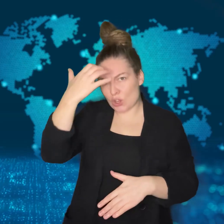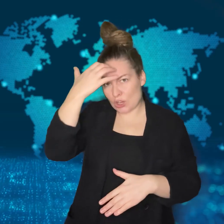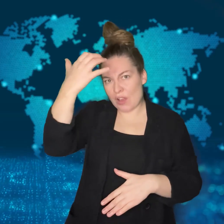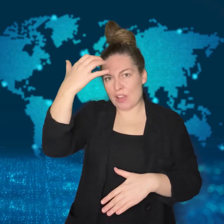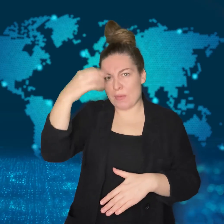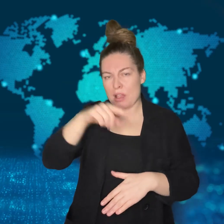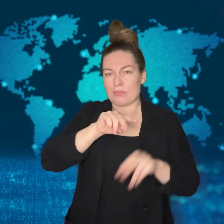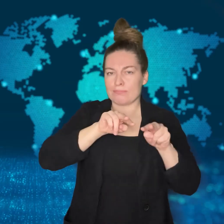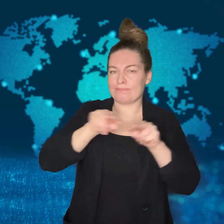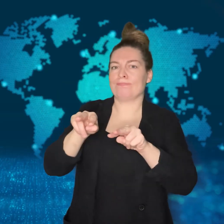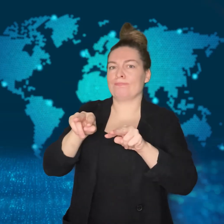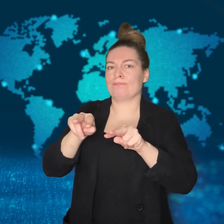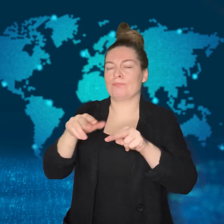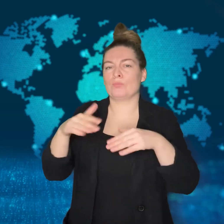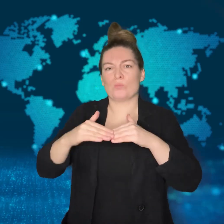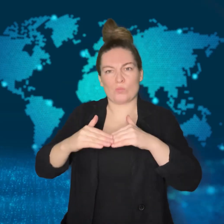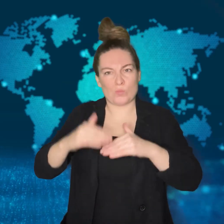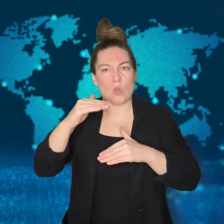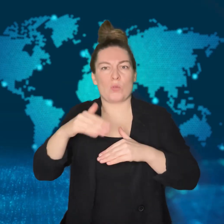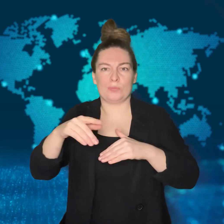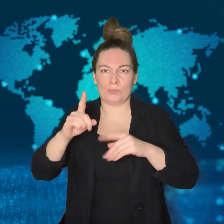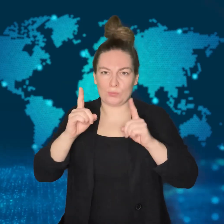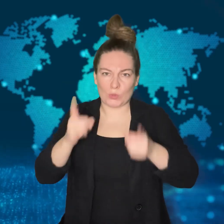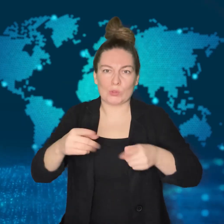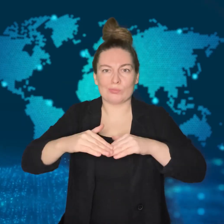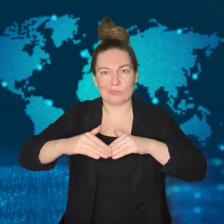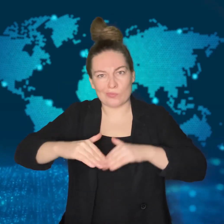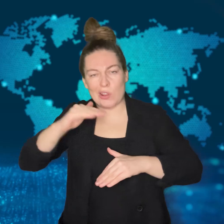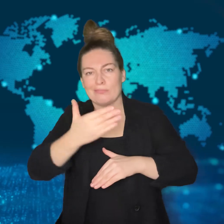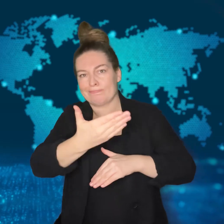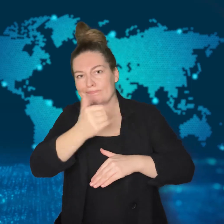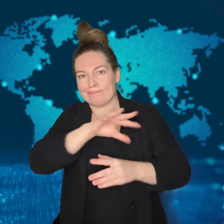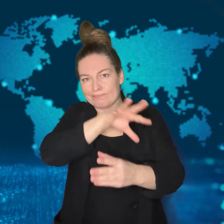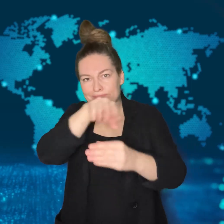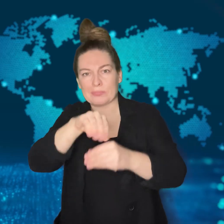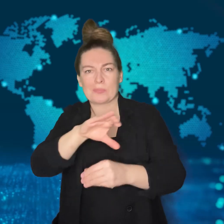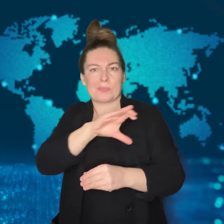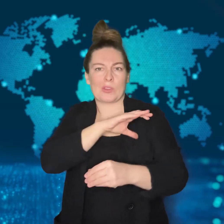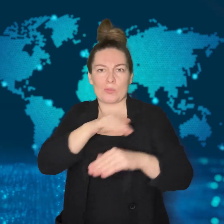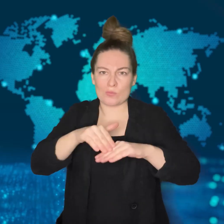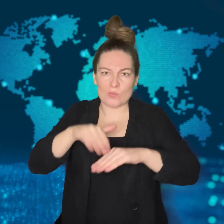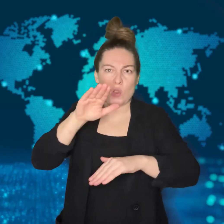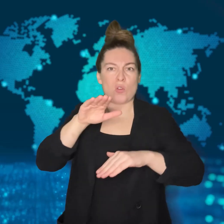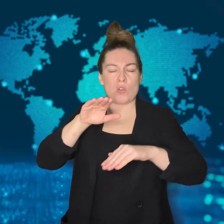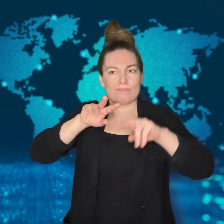and buildings were graffitied.